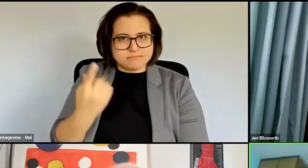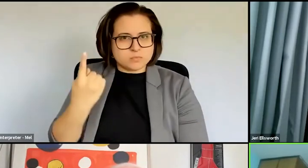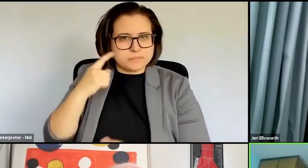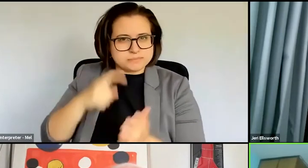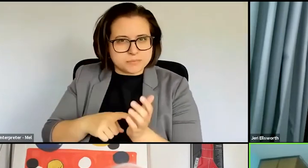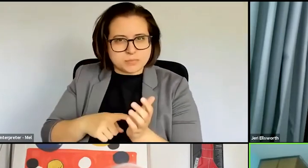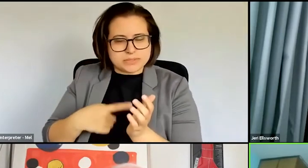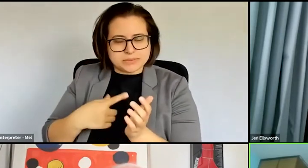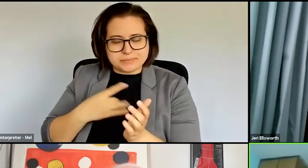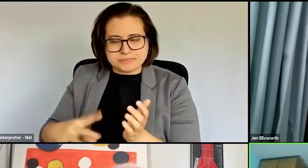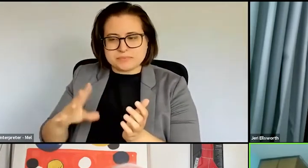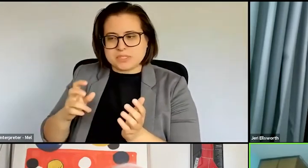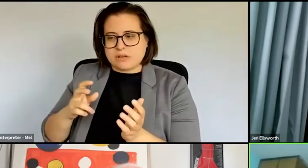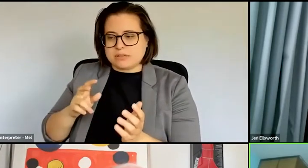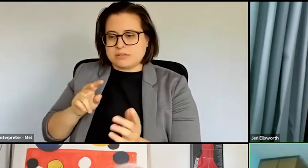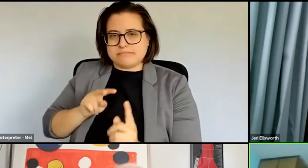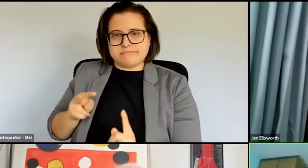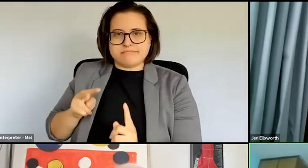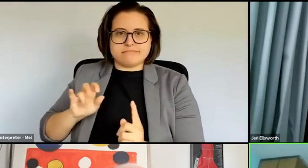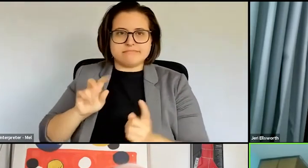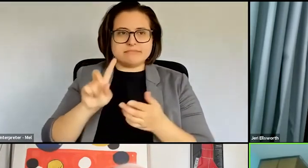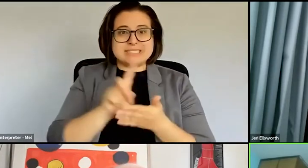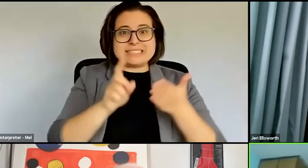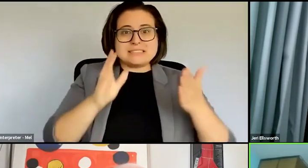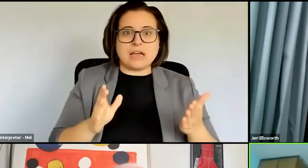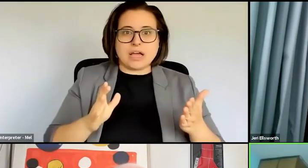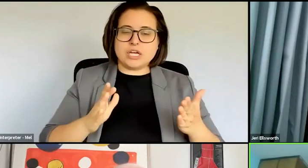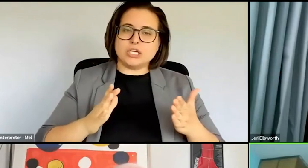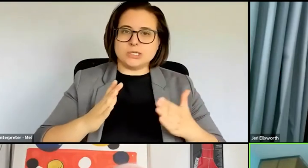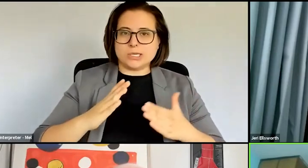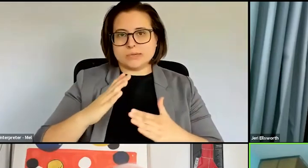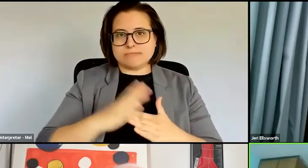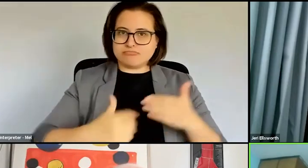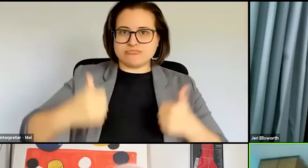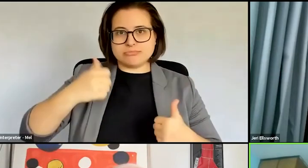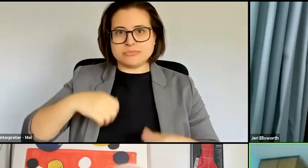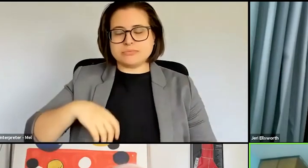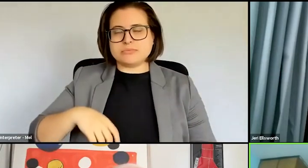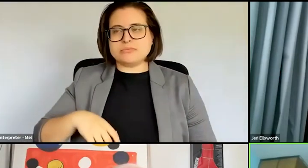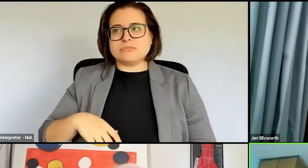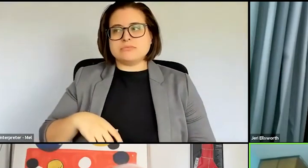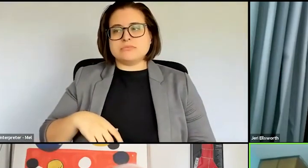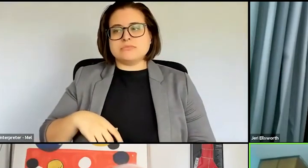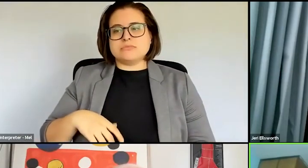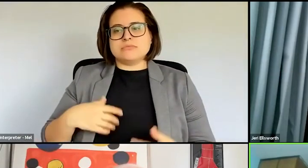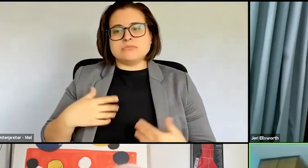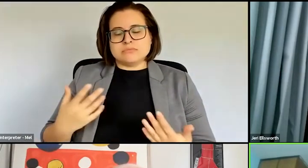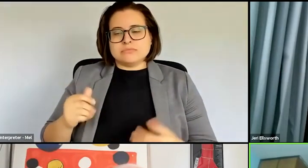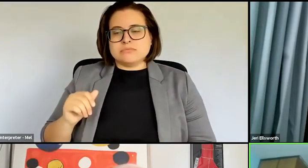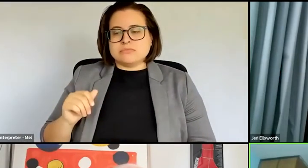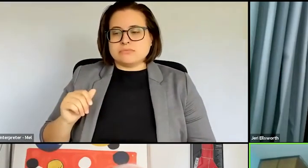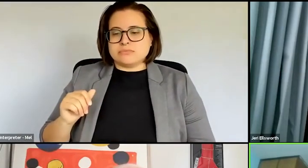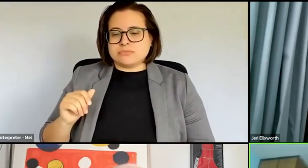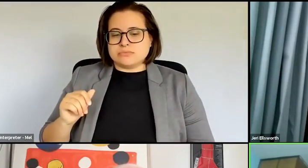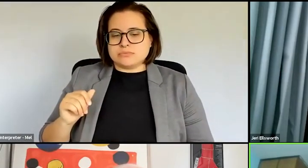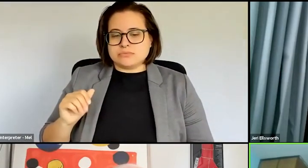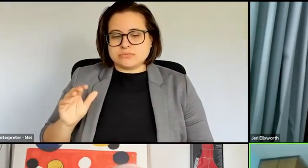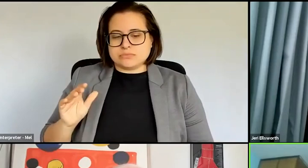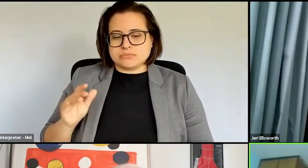point of view designers are the Kings approach is when people don't have the quiver of understanding